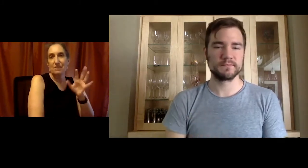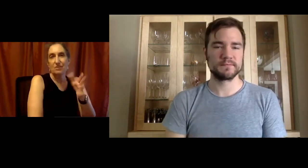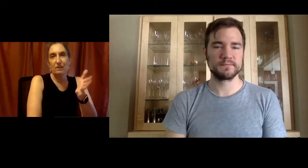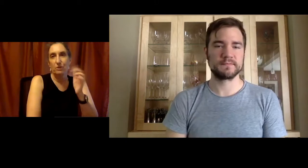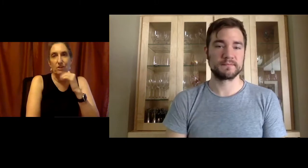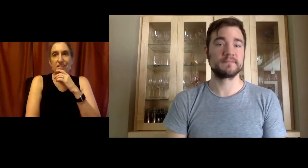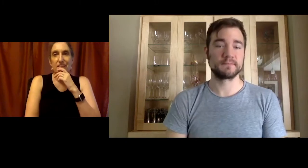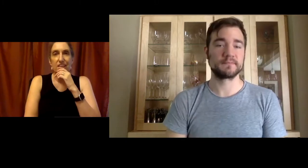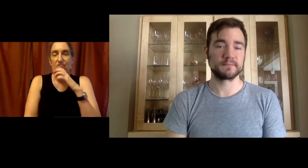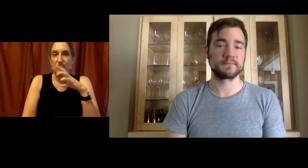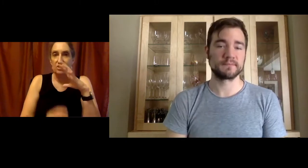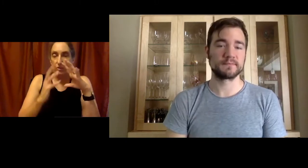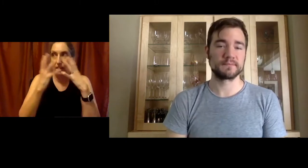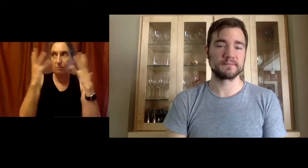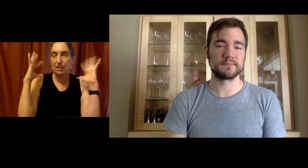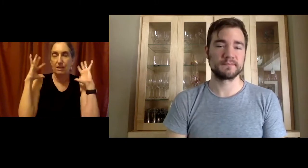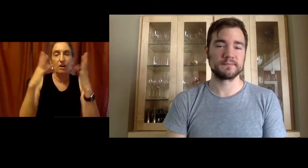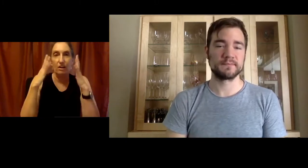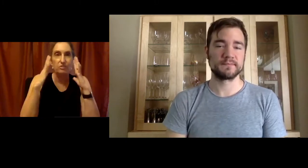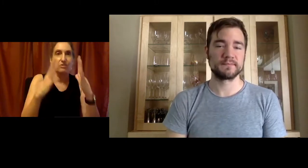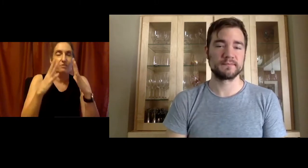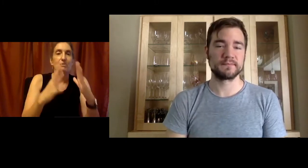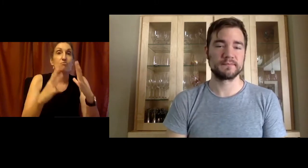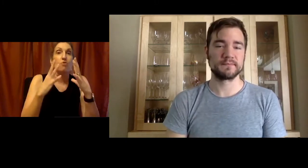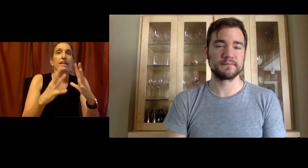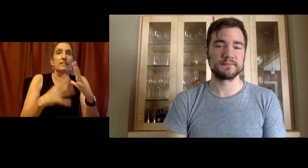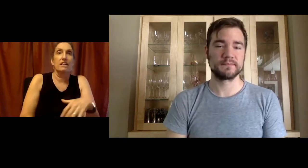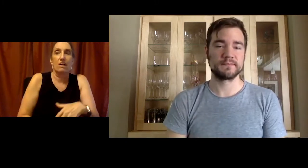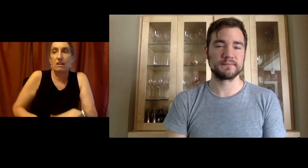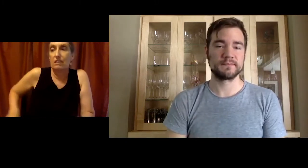when you're on stage, it's just, you can't be anywhere else. You have to be right there.